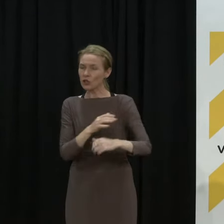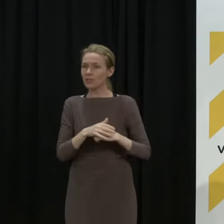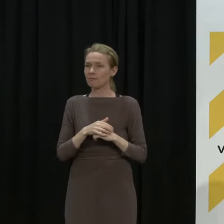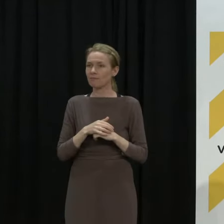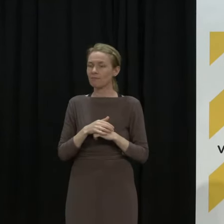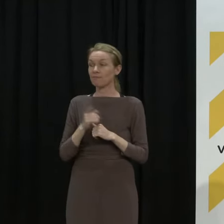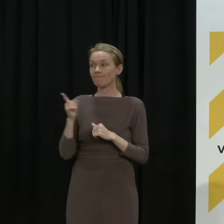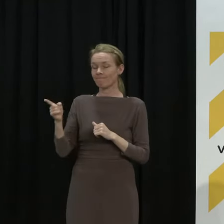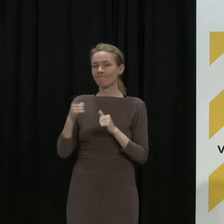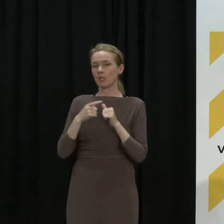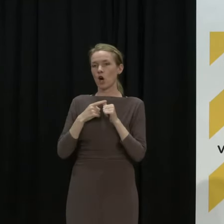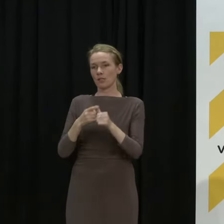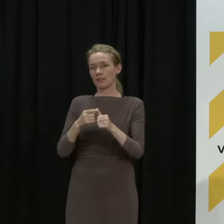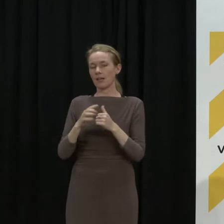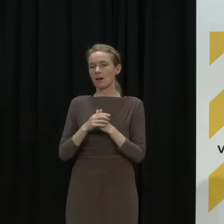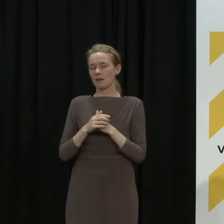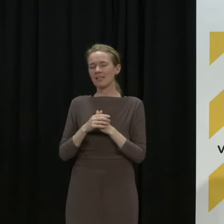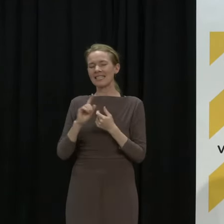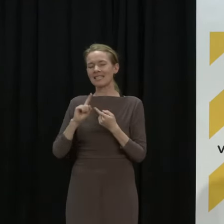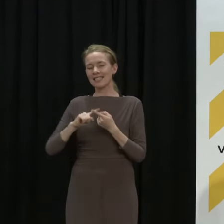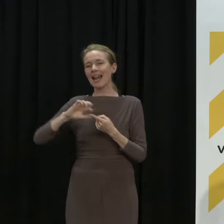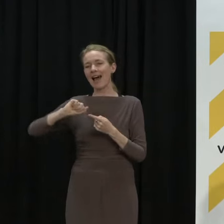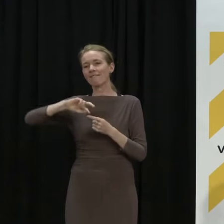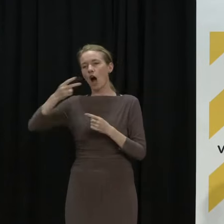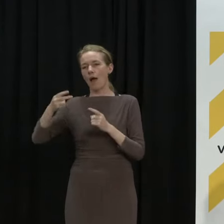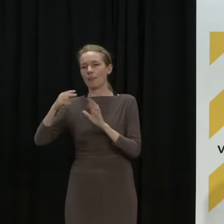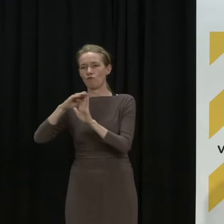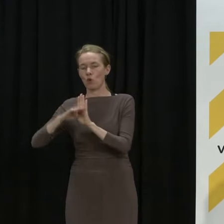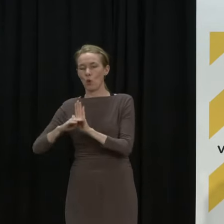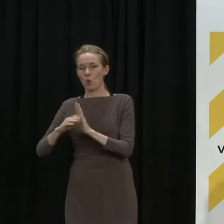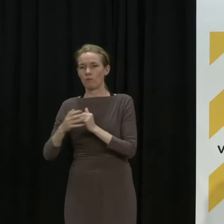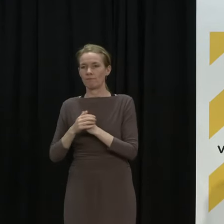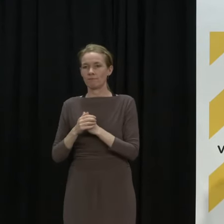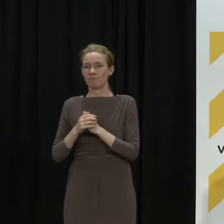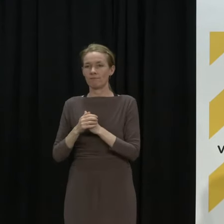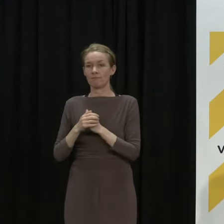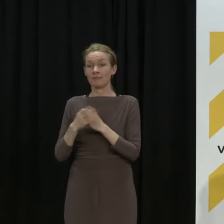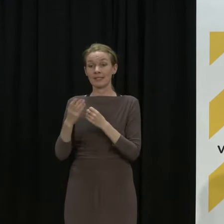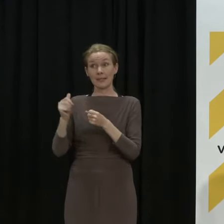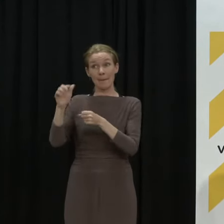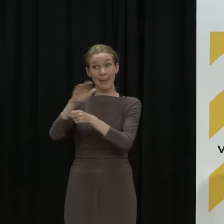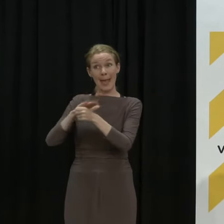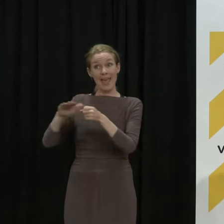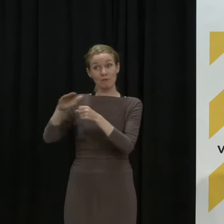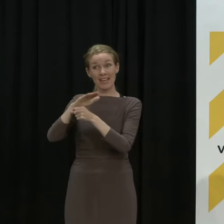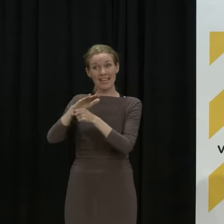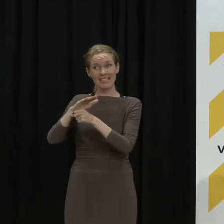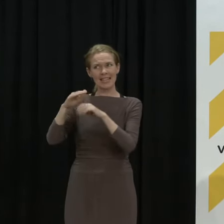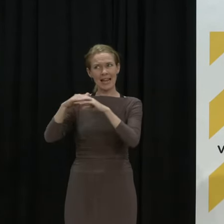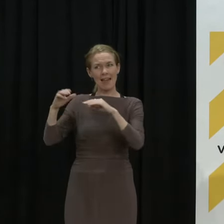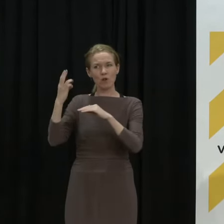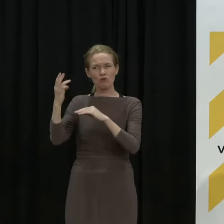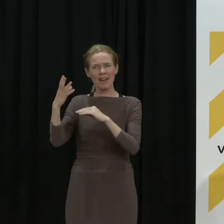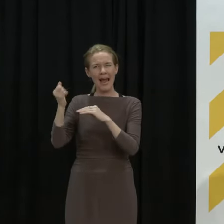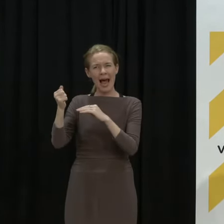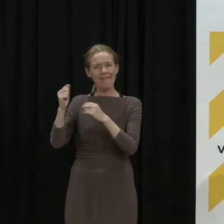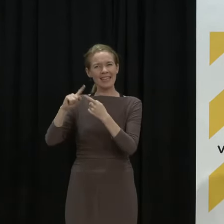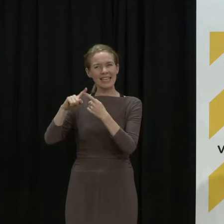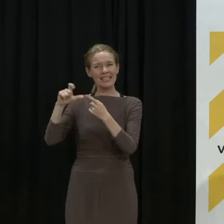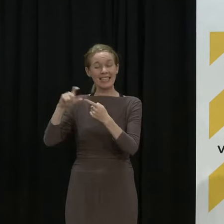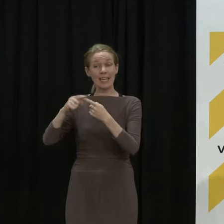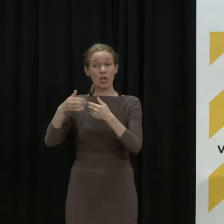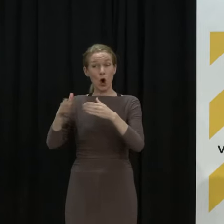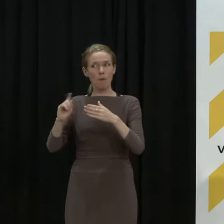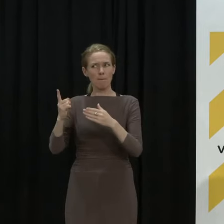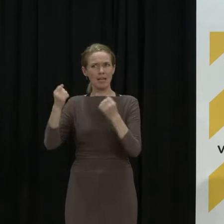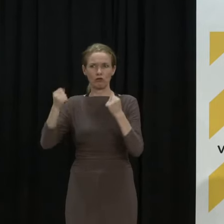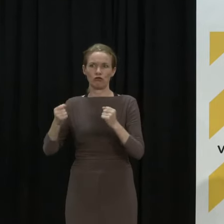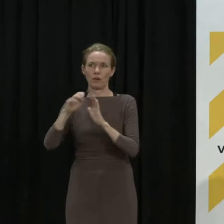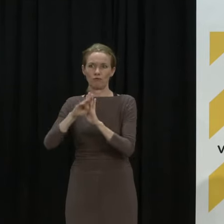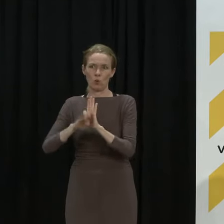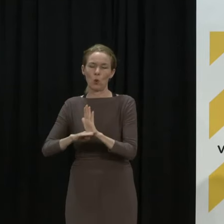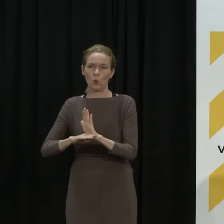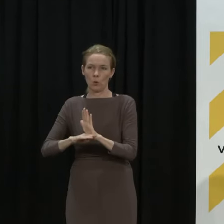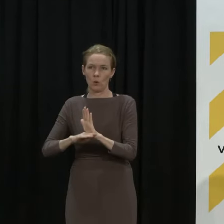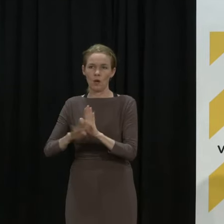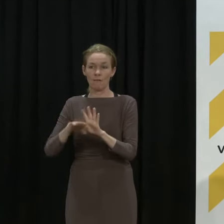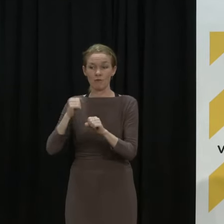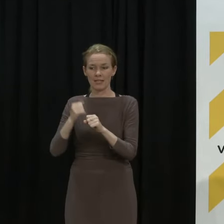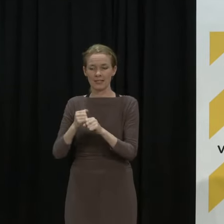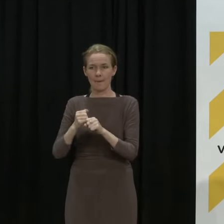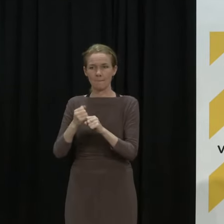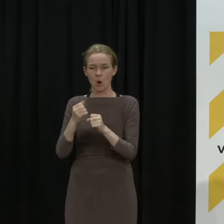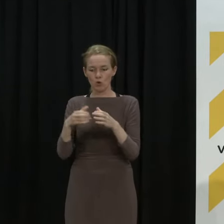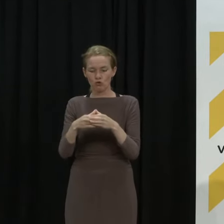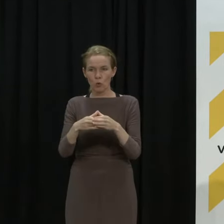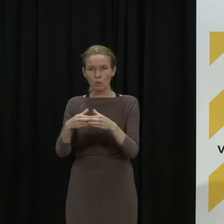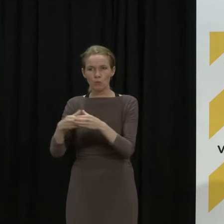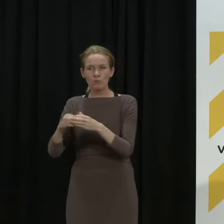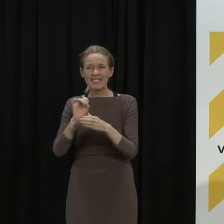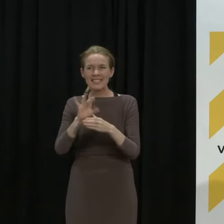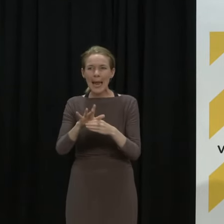vaccination threshold of staff,